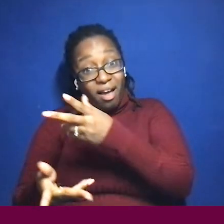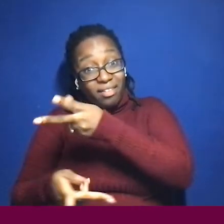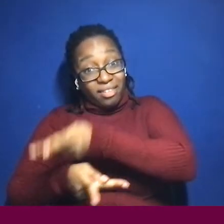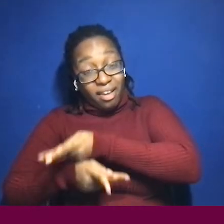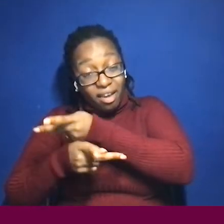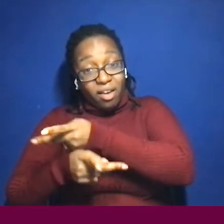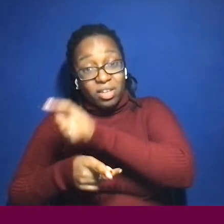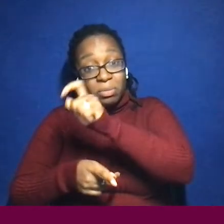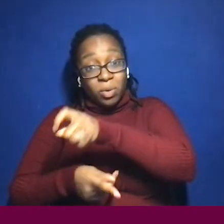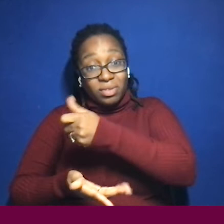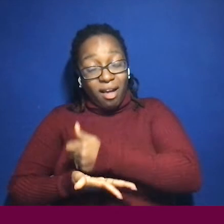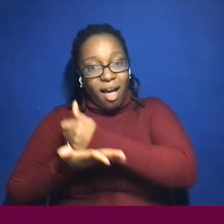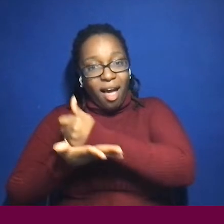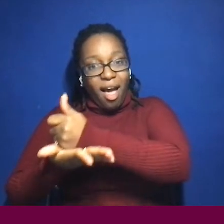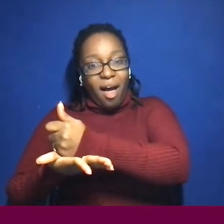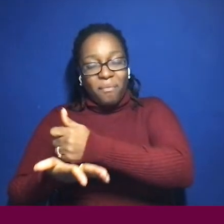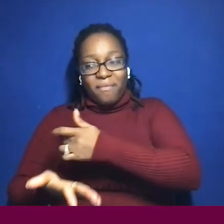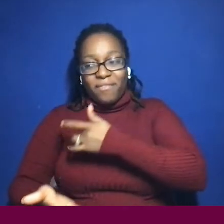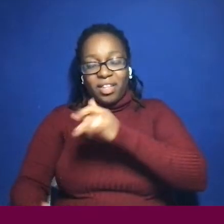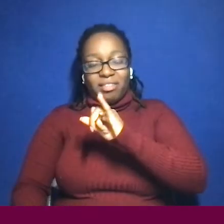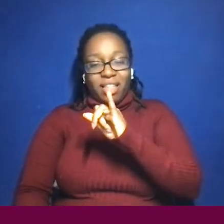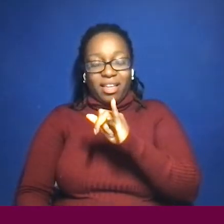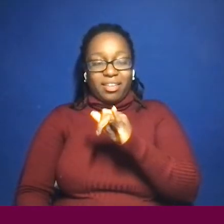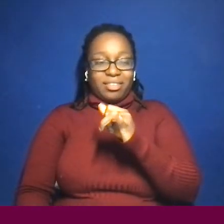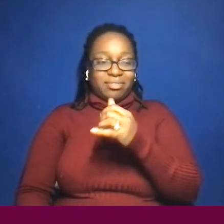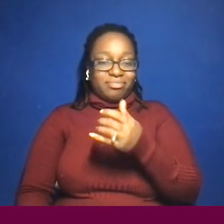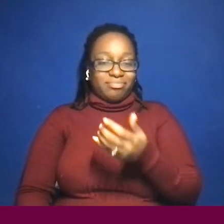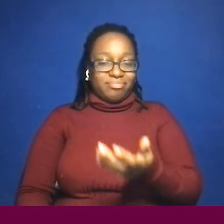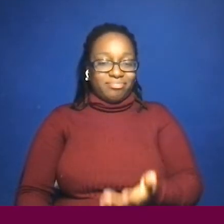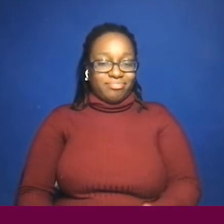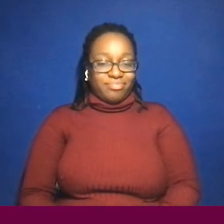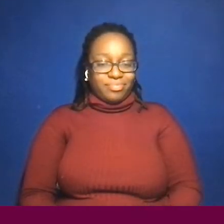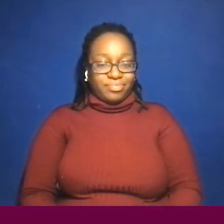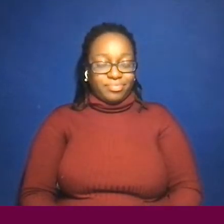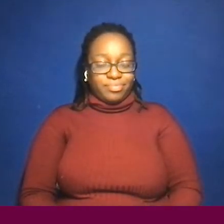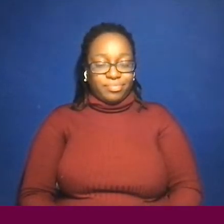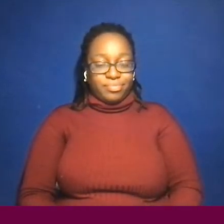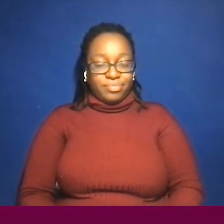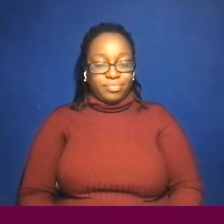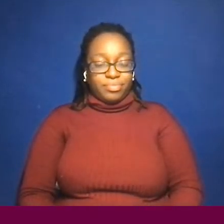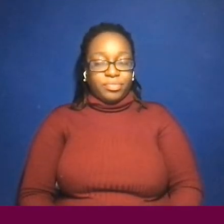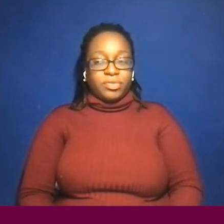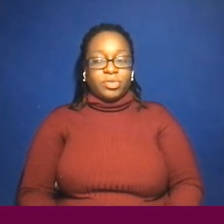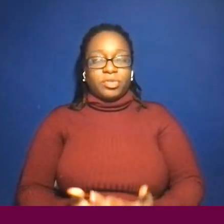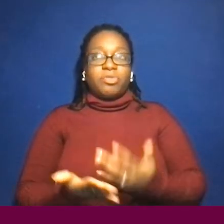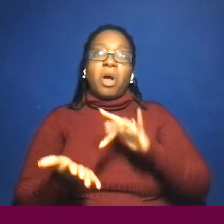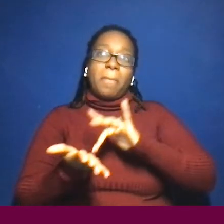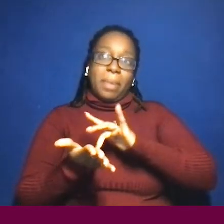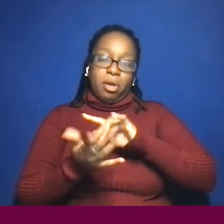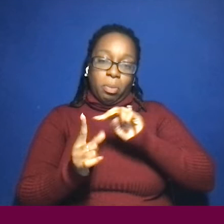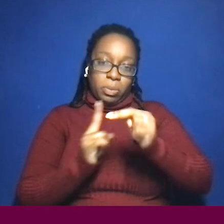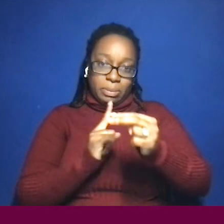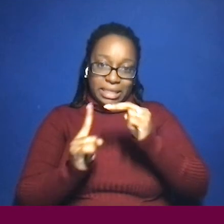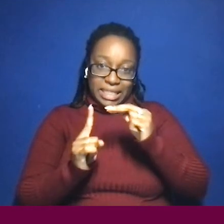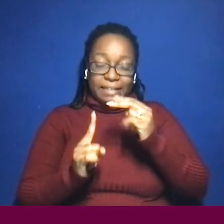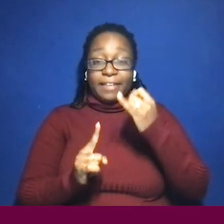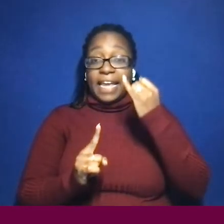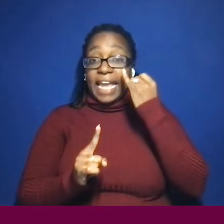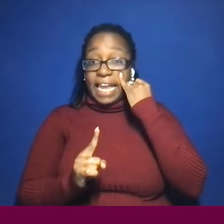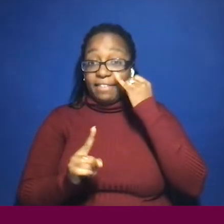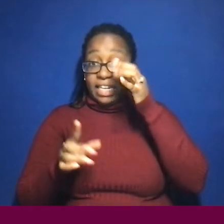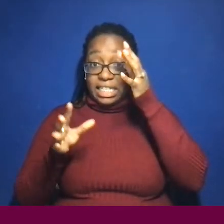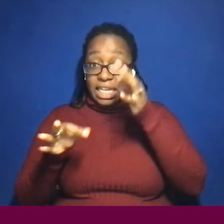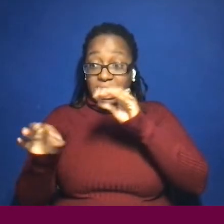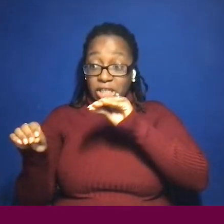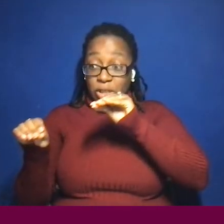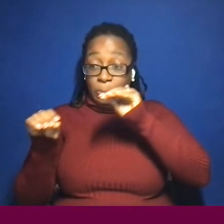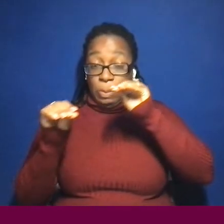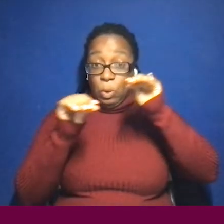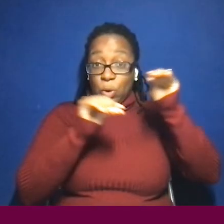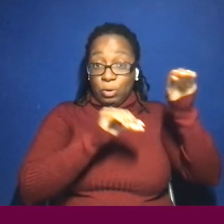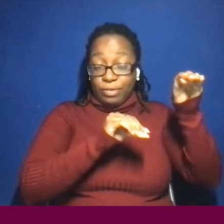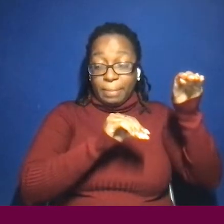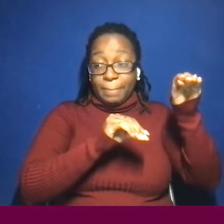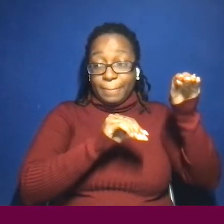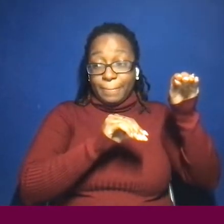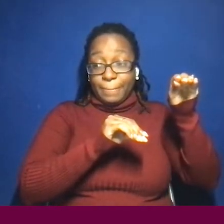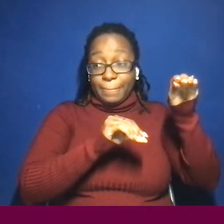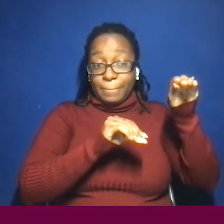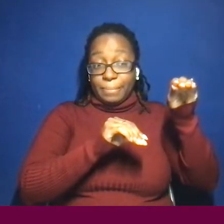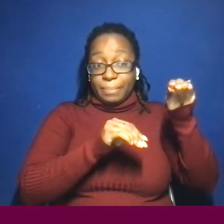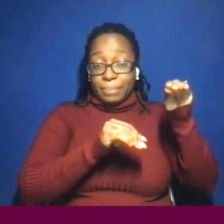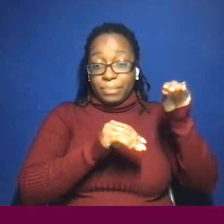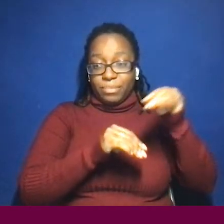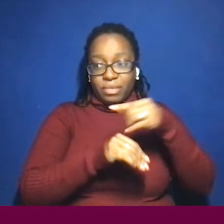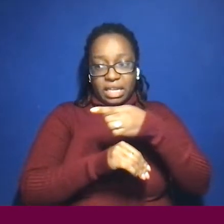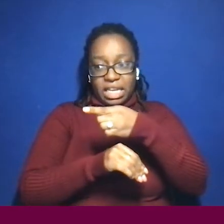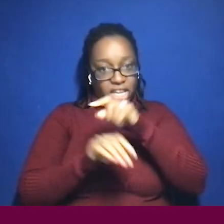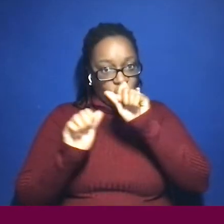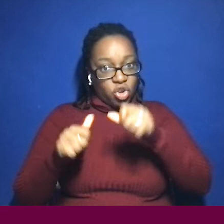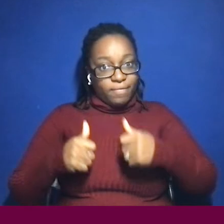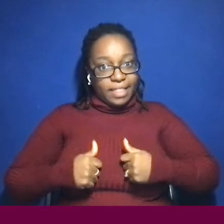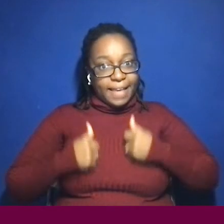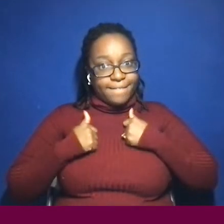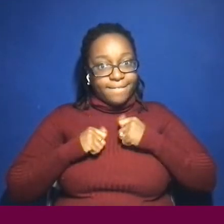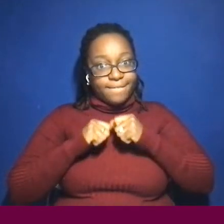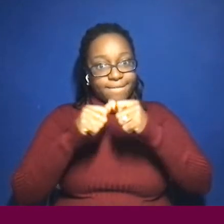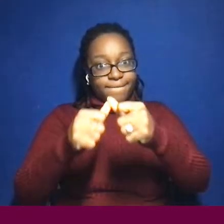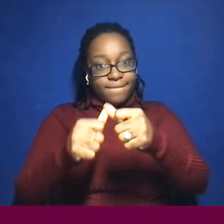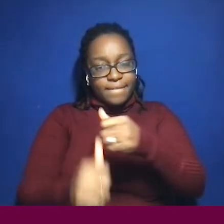felt, from a medical standpoint, if he was moved, he was not in danger of dying. He wasn't on the